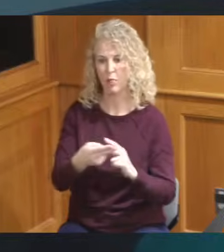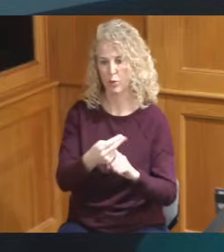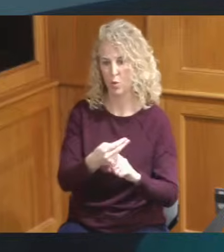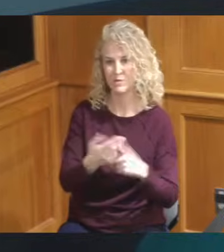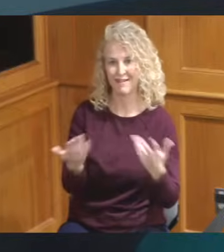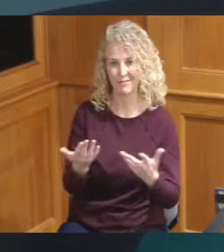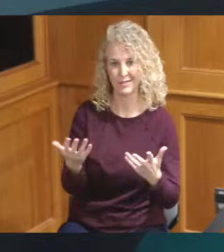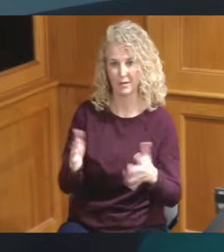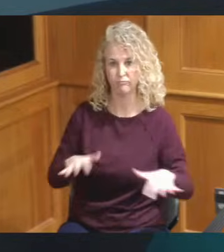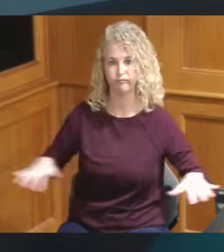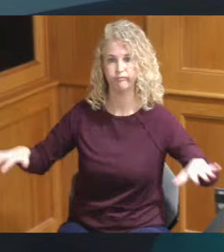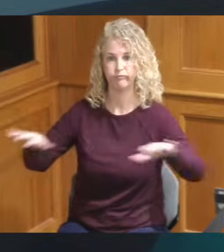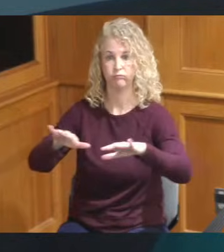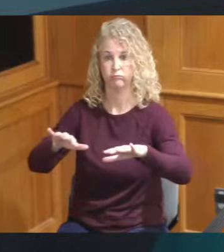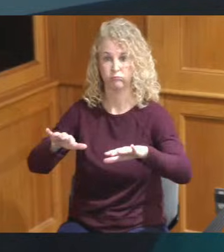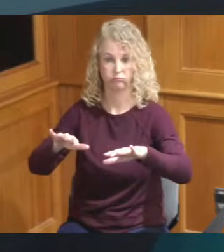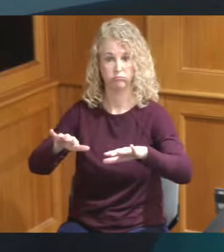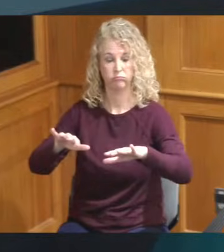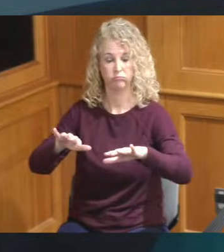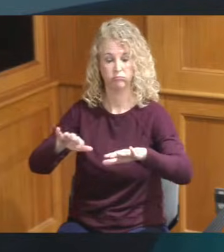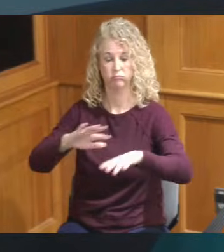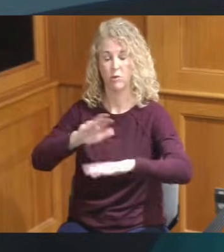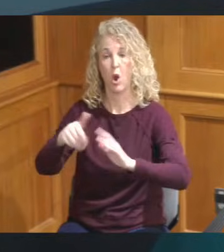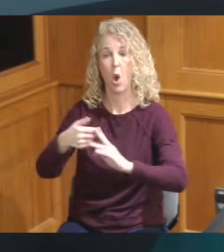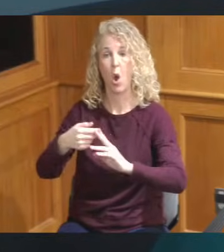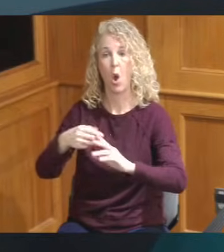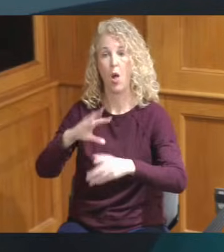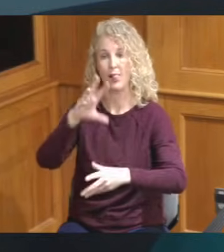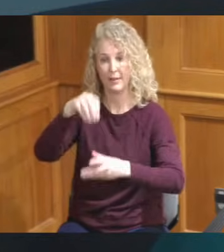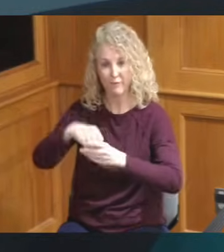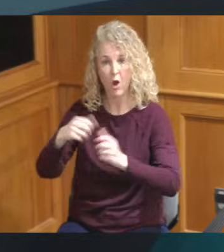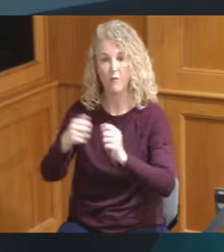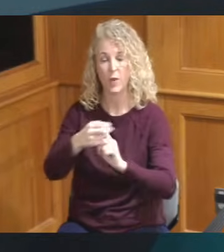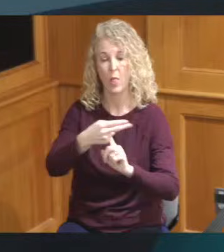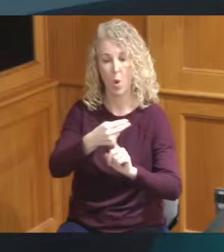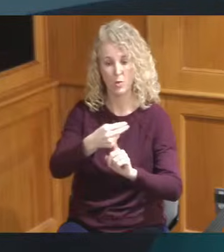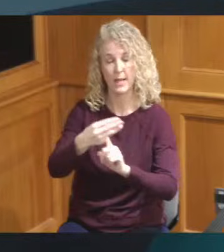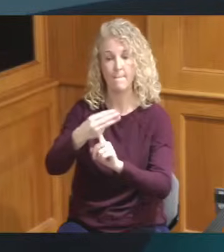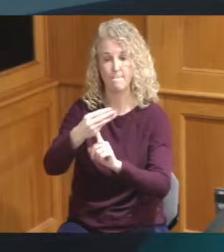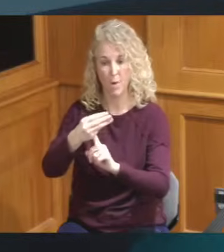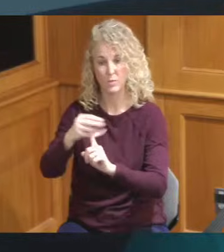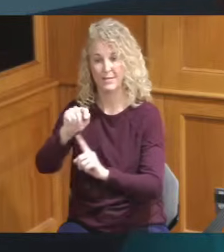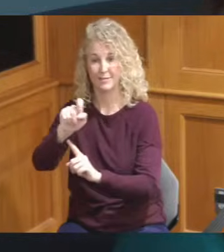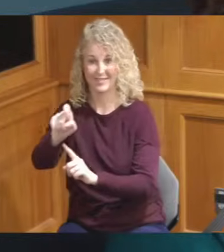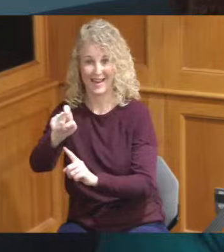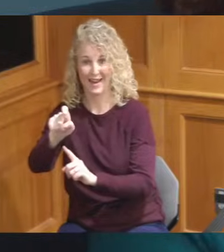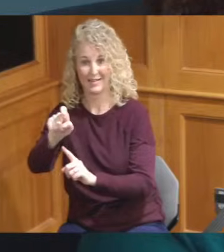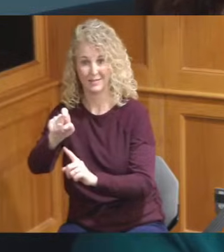all those hotels go into the hotel motel tax and we have the hotel motel tax paying for other debts